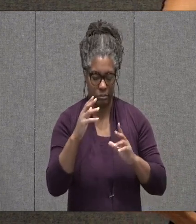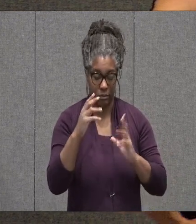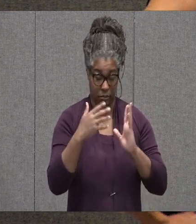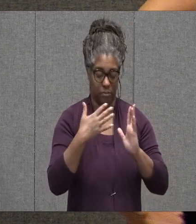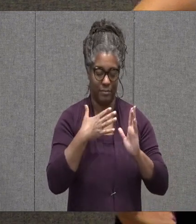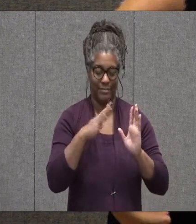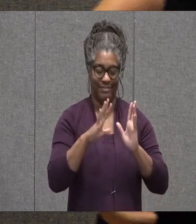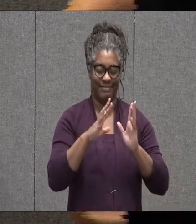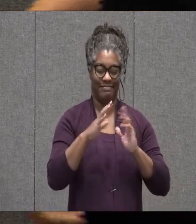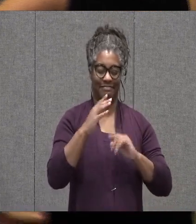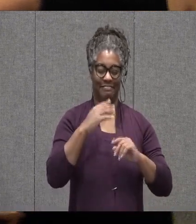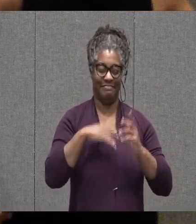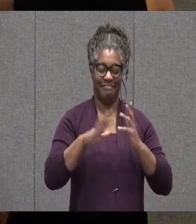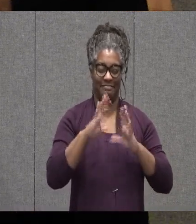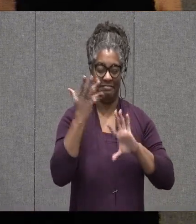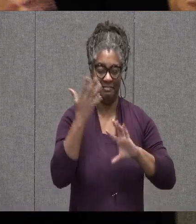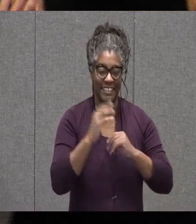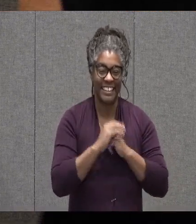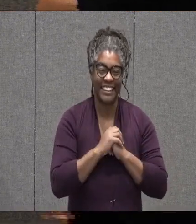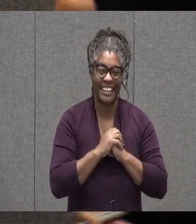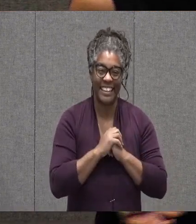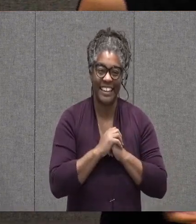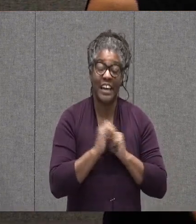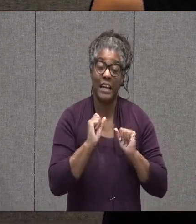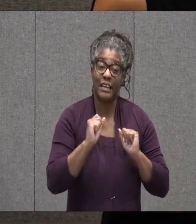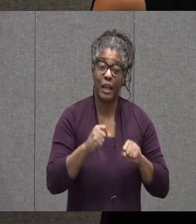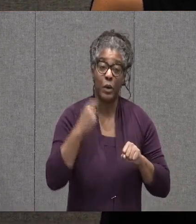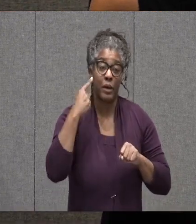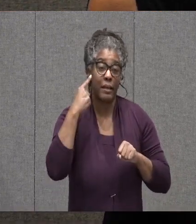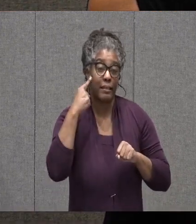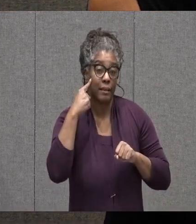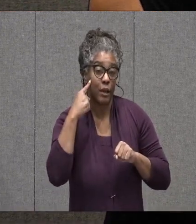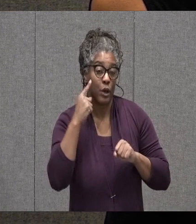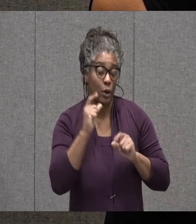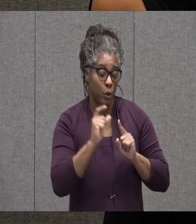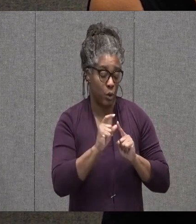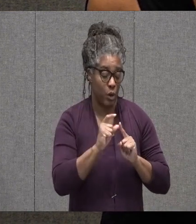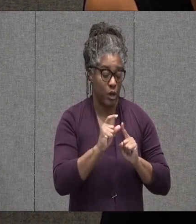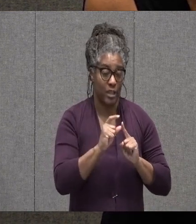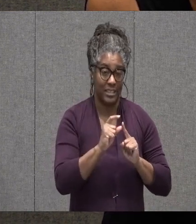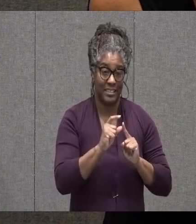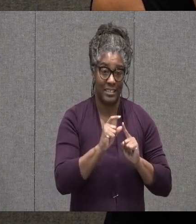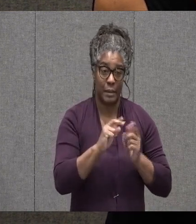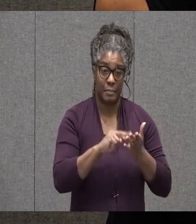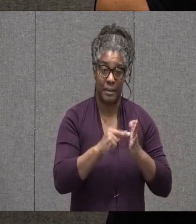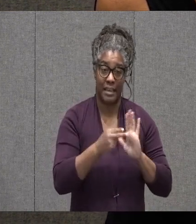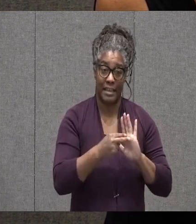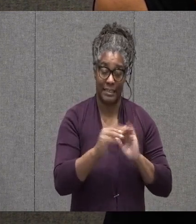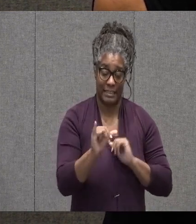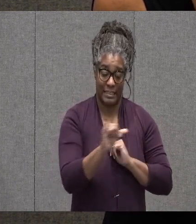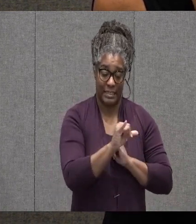Can you think of another word that has a similar meaning as the word income? Oh.